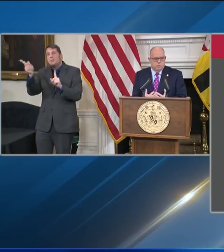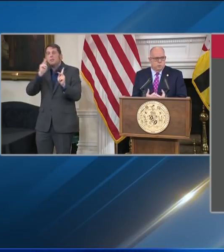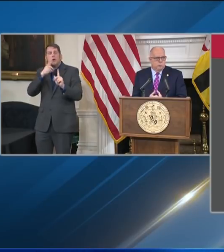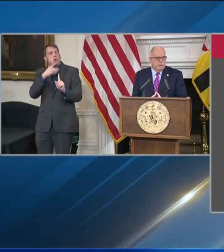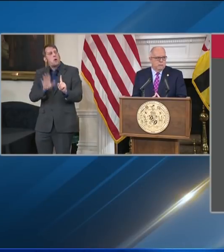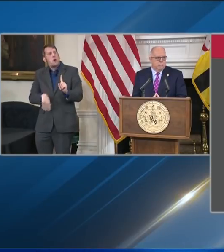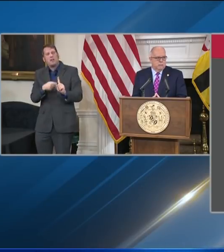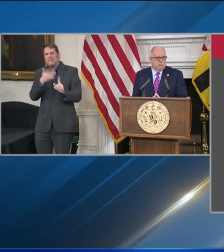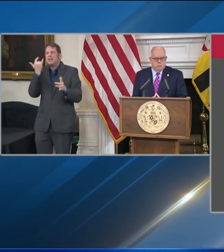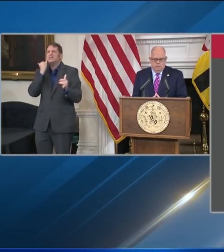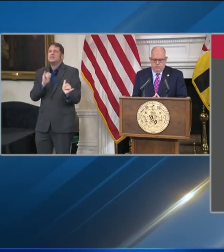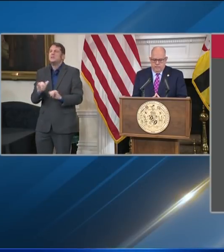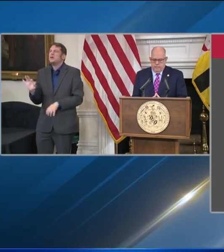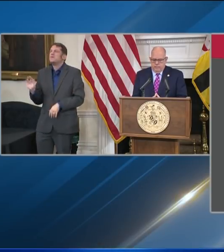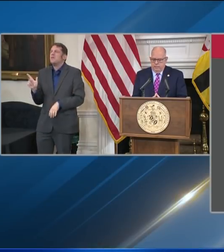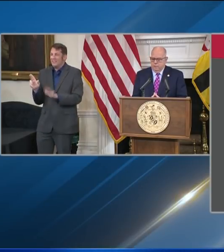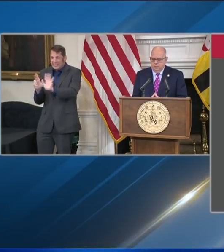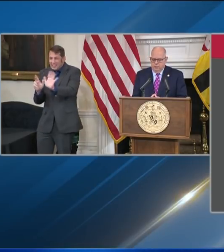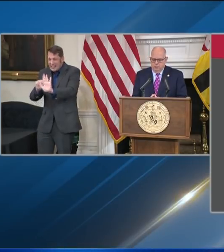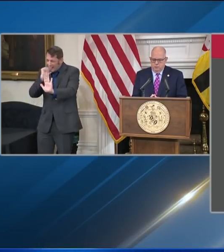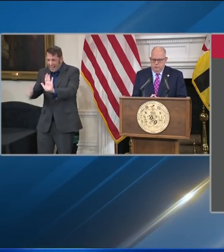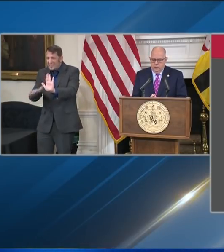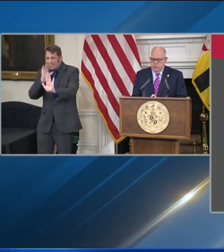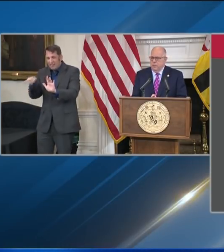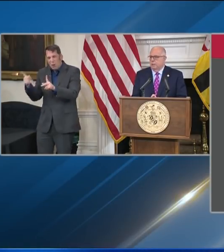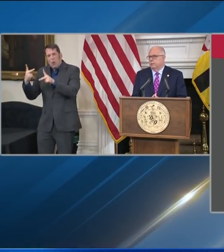NO, IT’S NOT JUST THE FLU.